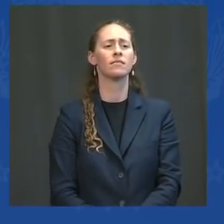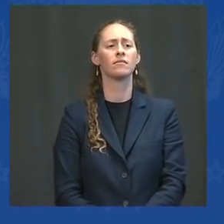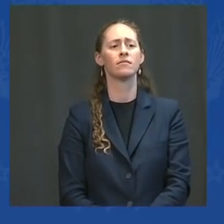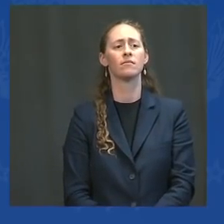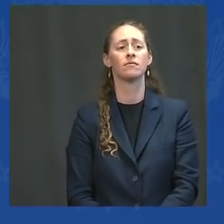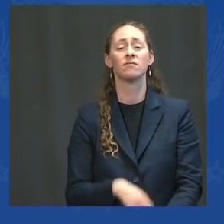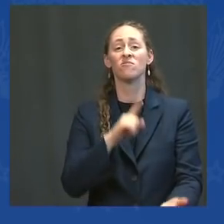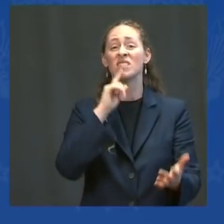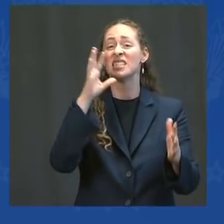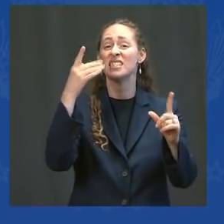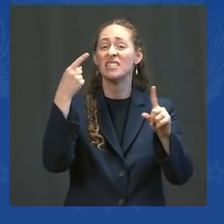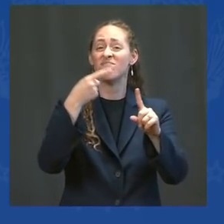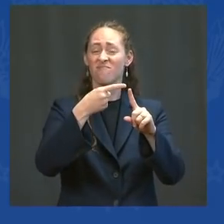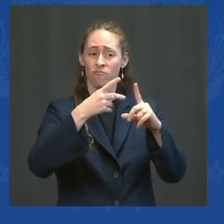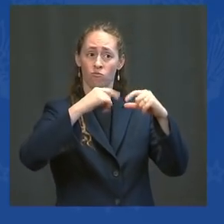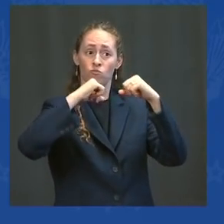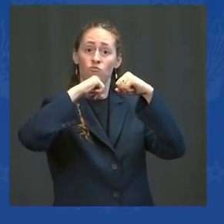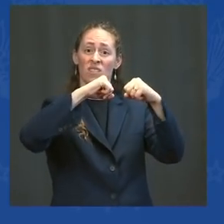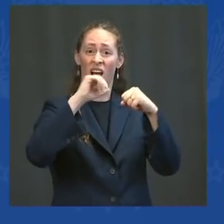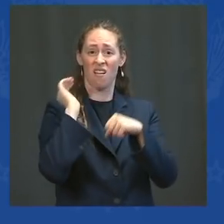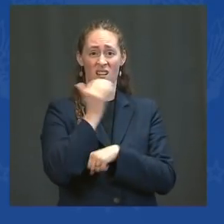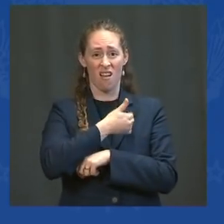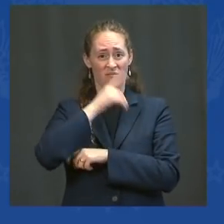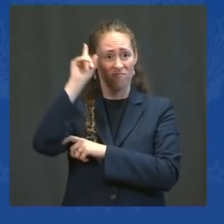These officers are heroes